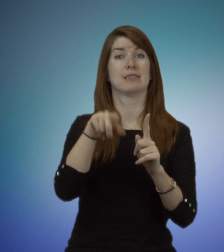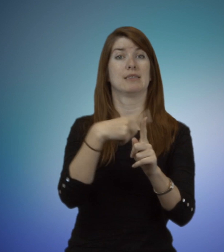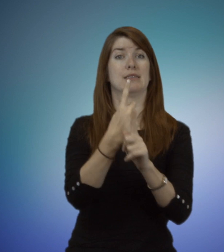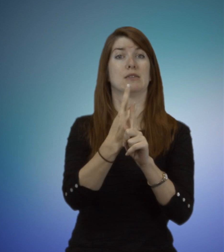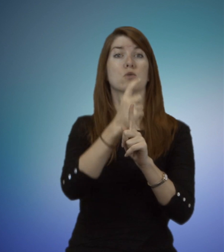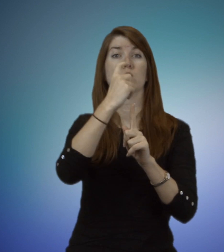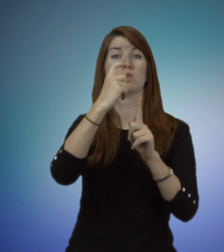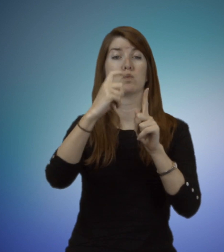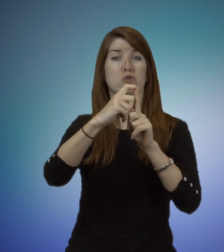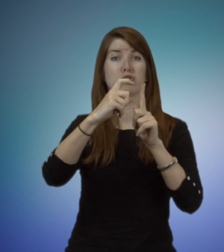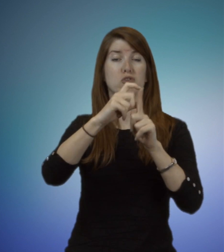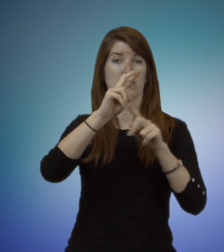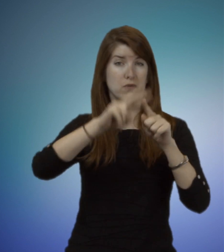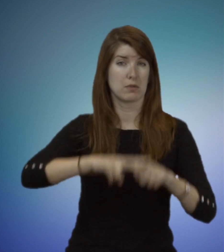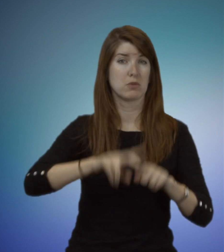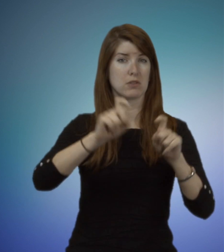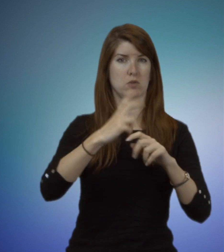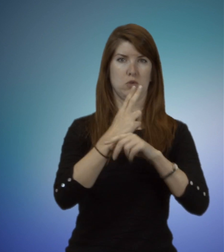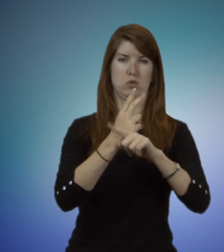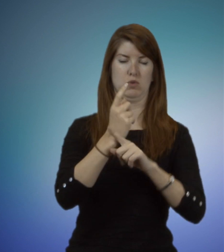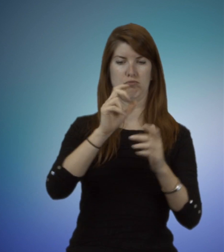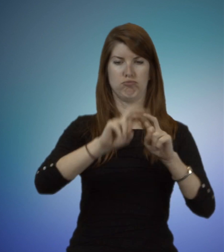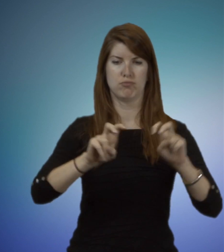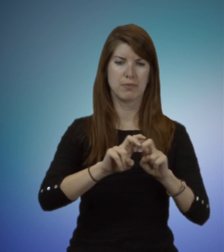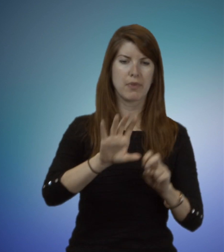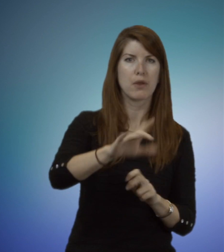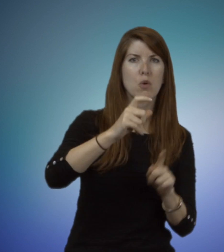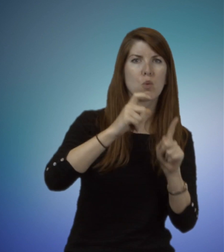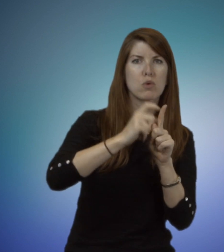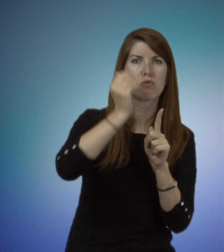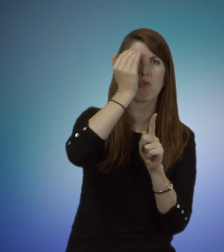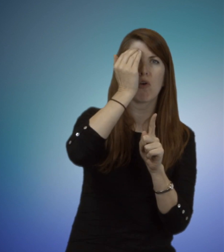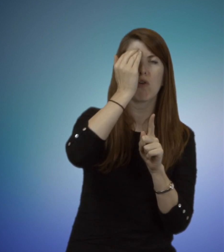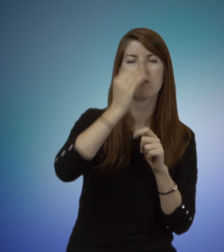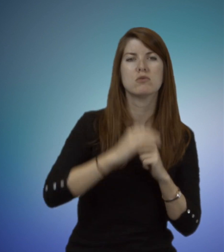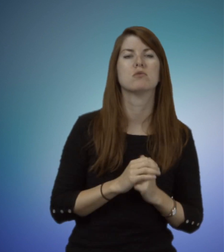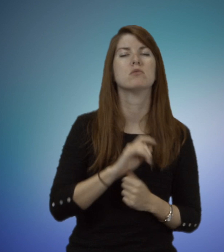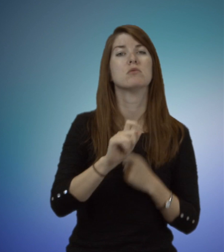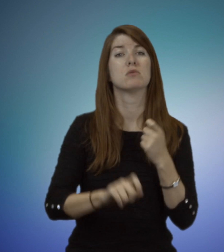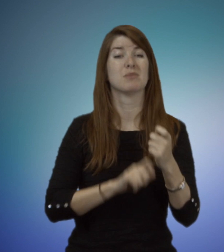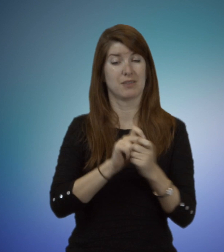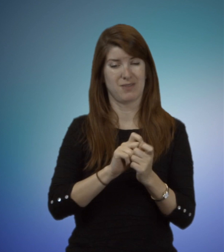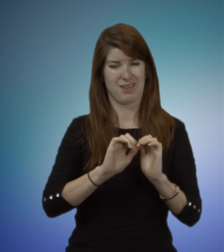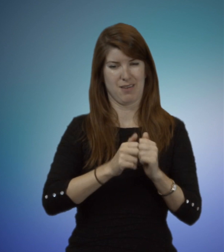specifically how a child is able to label pictures and then, receptively,